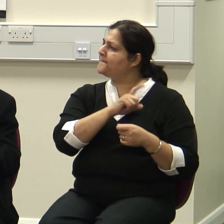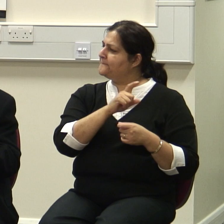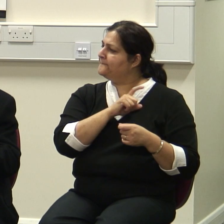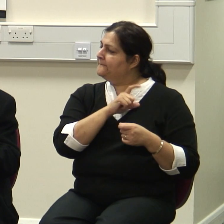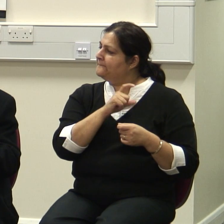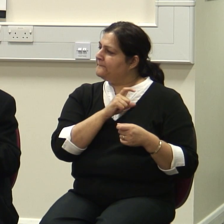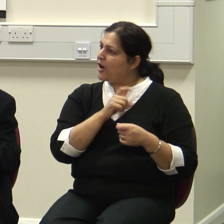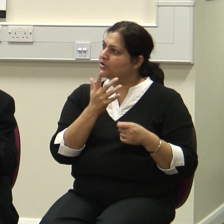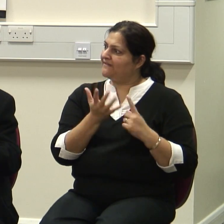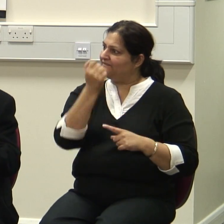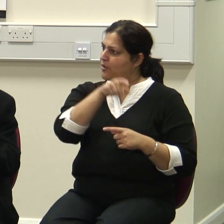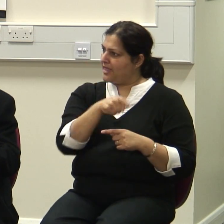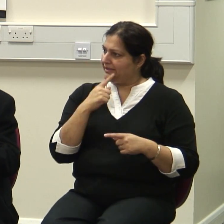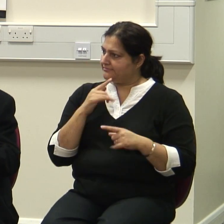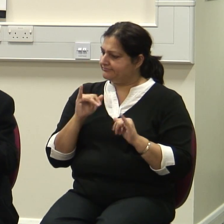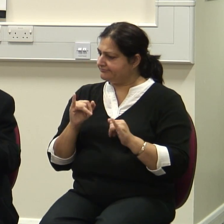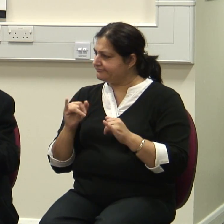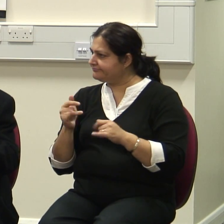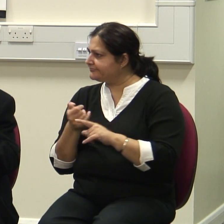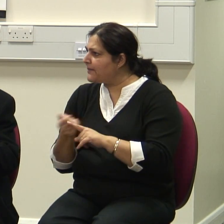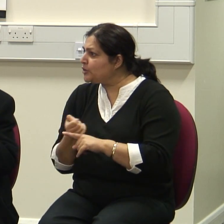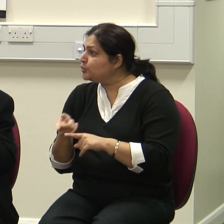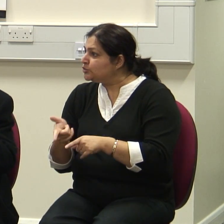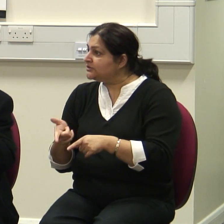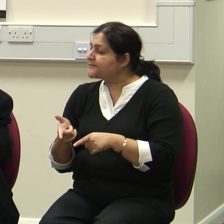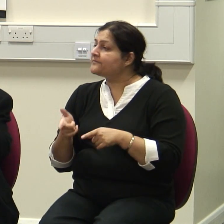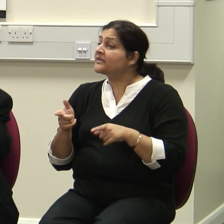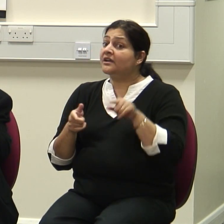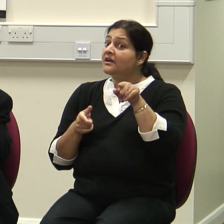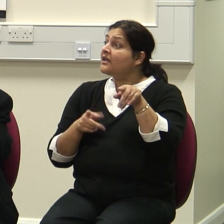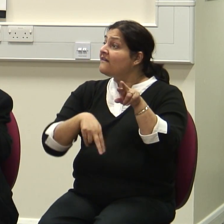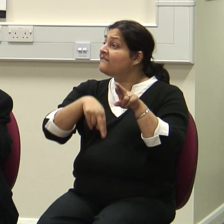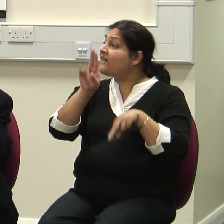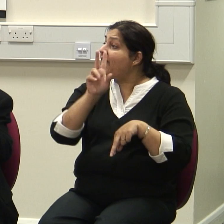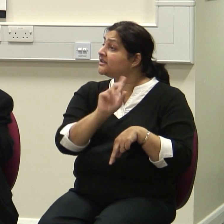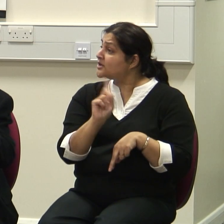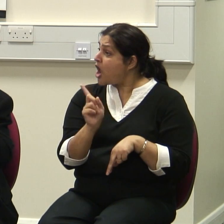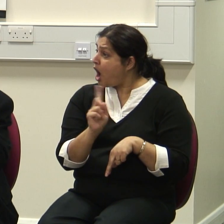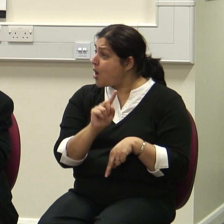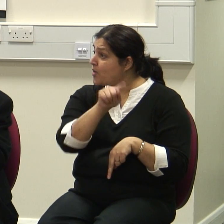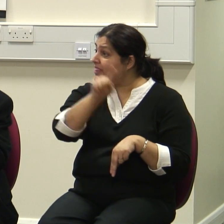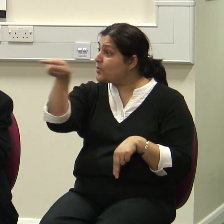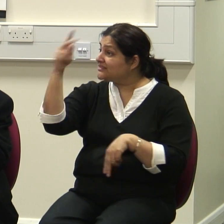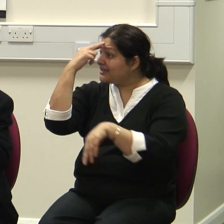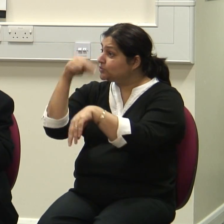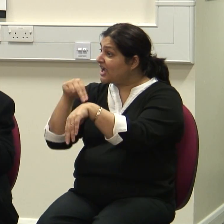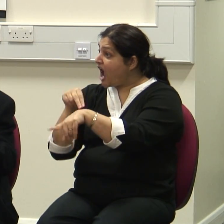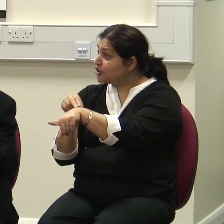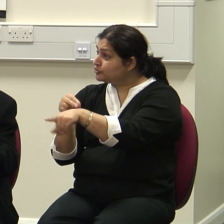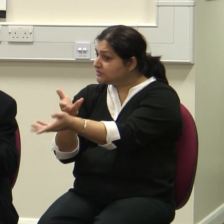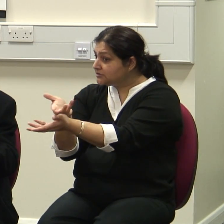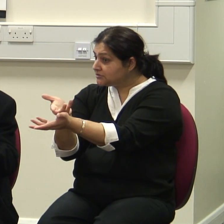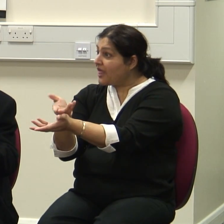fired, got rid of, were sent to psychiatrists and reassigned and then they molested children